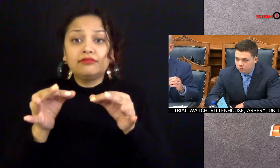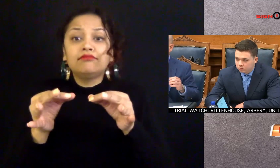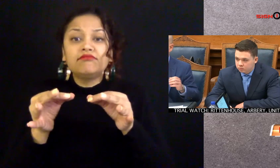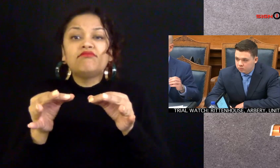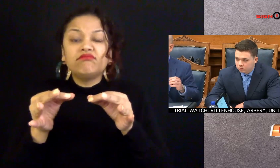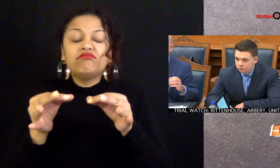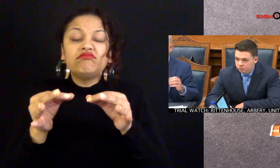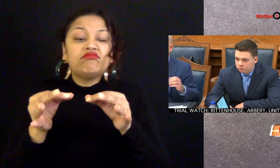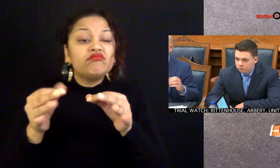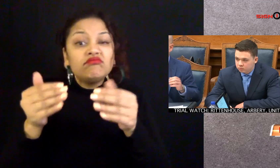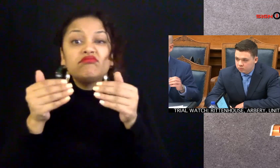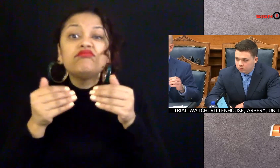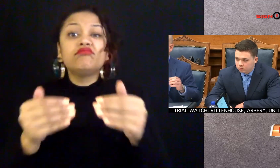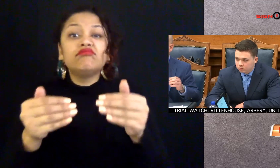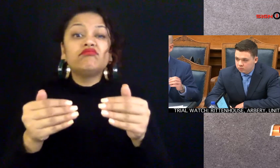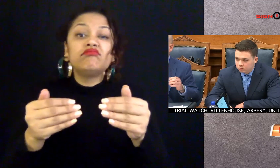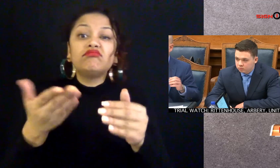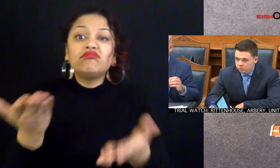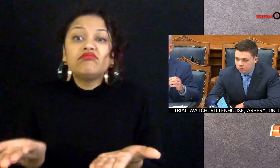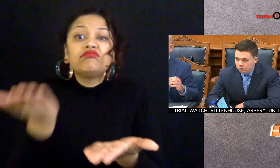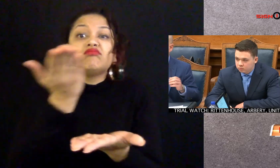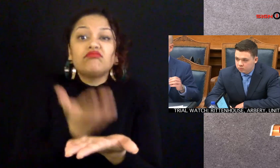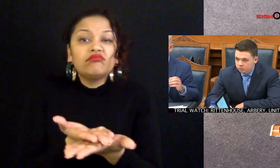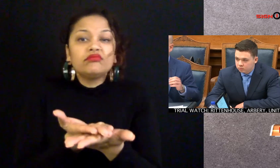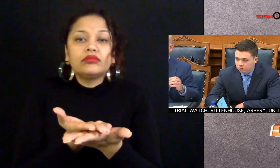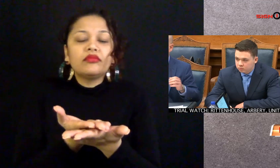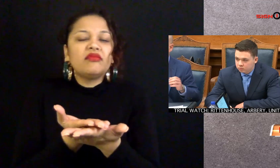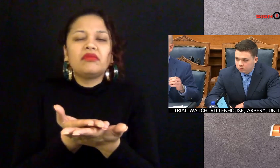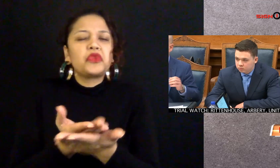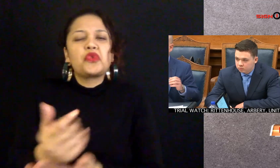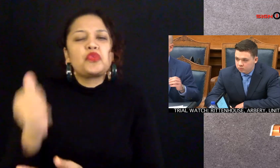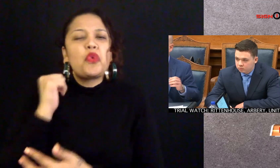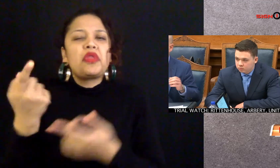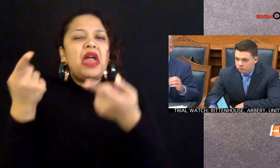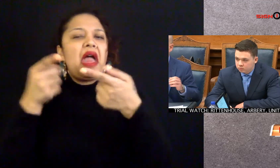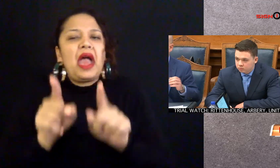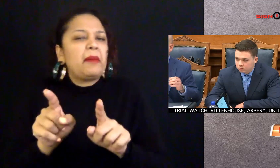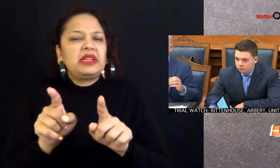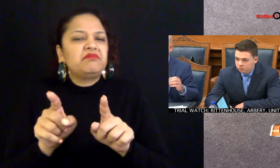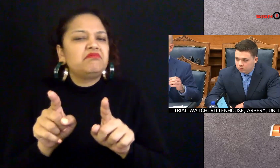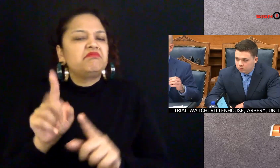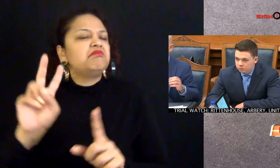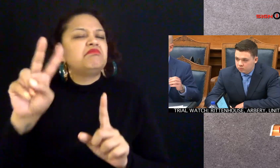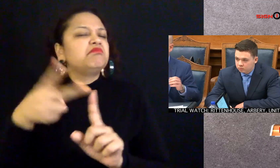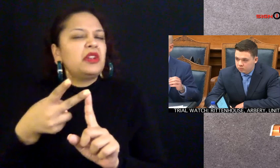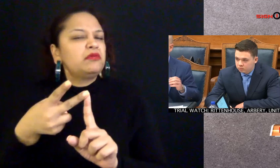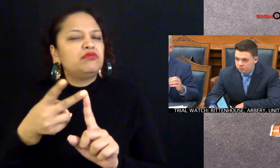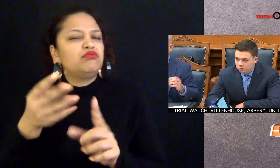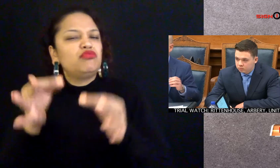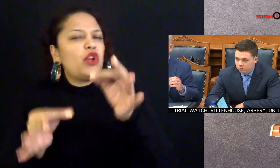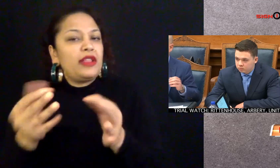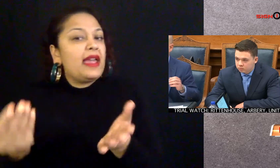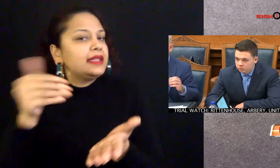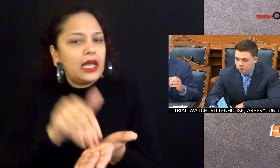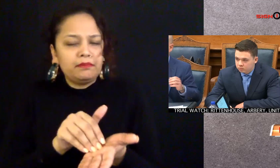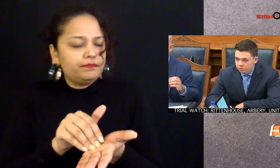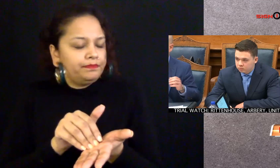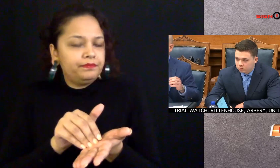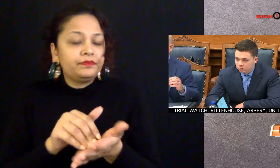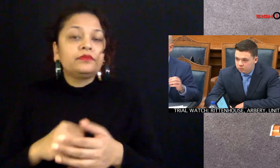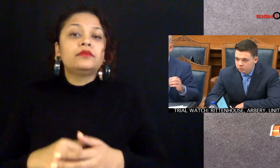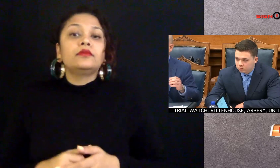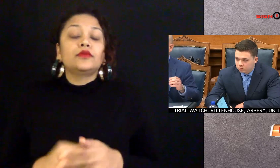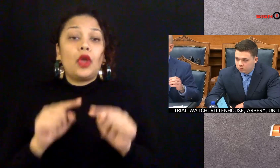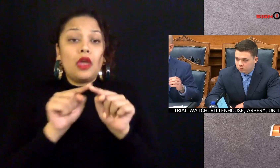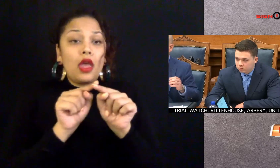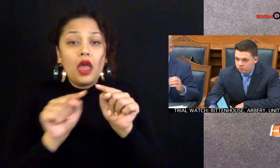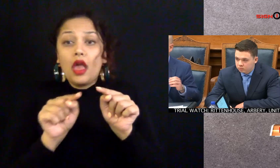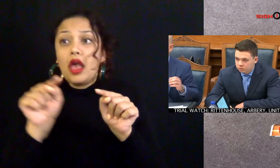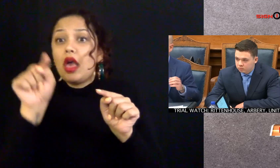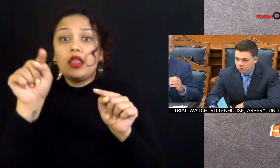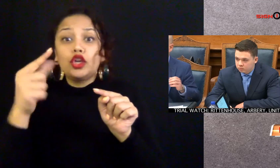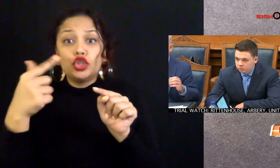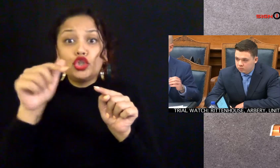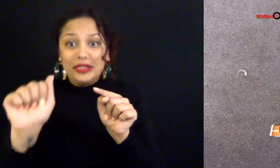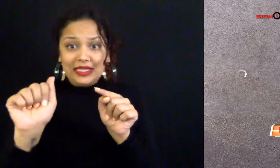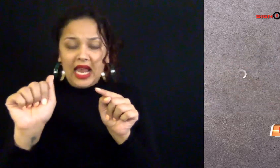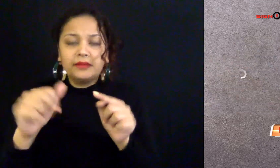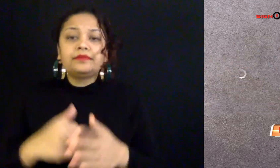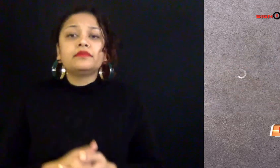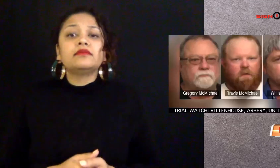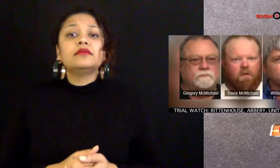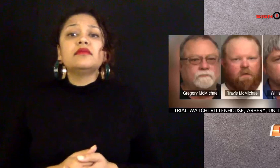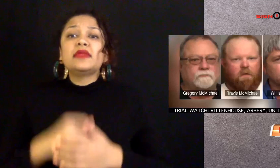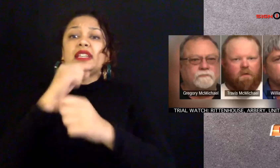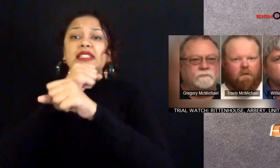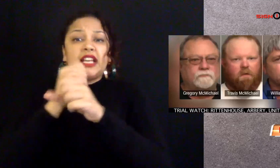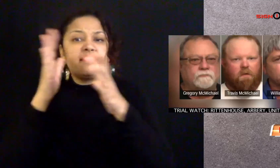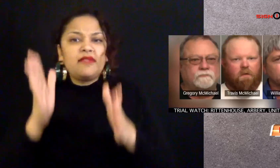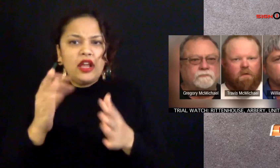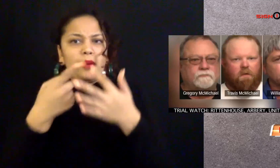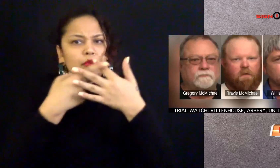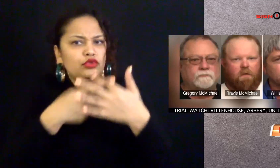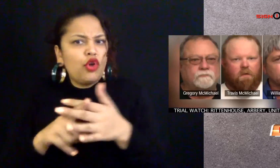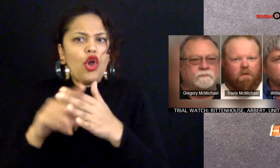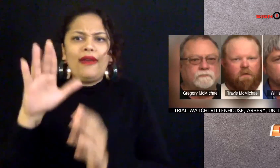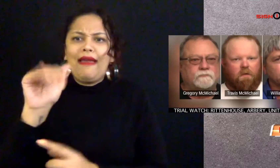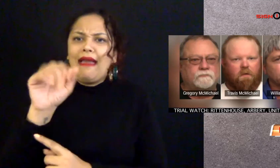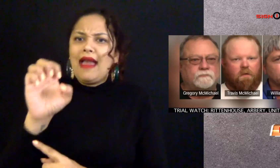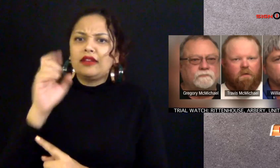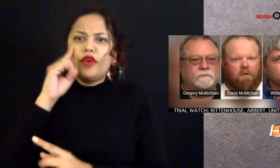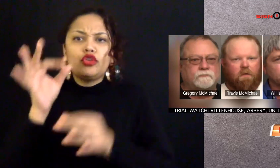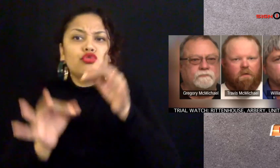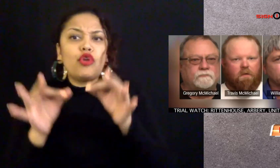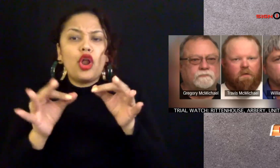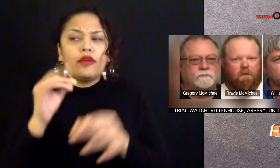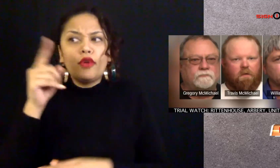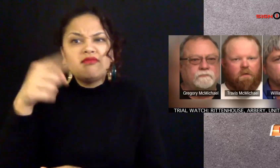last year if the judge grants the motion there would be no chance for a retrial